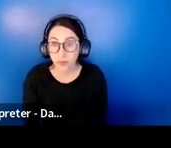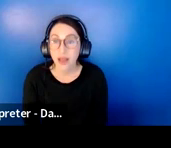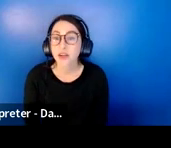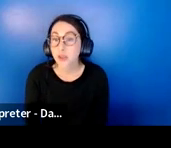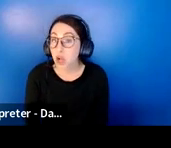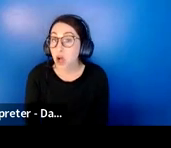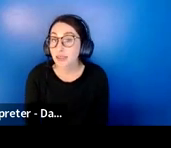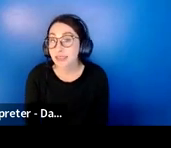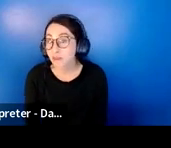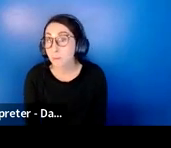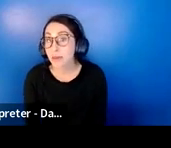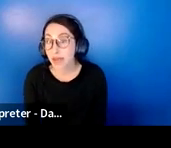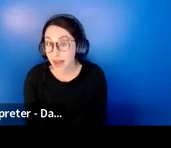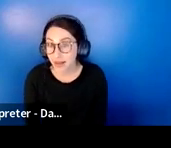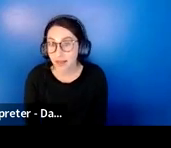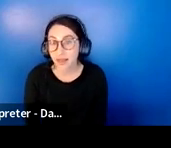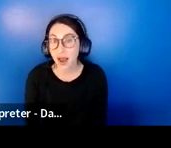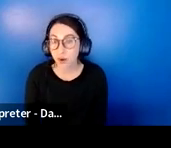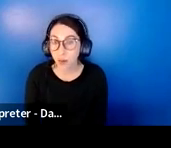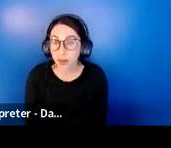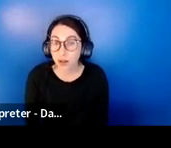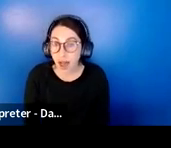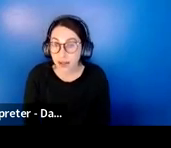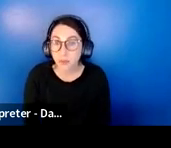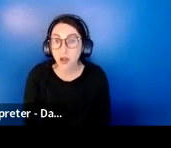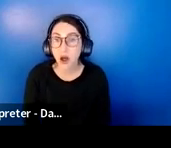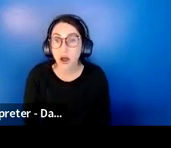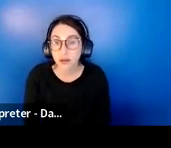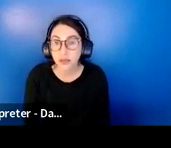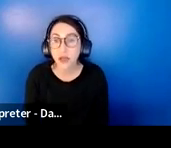ASL Interpreter - Danielle: There's something called Death bing, that I bring up in class, because.